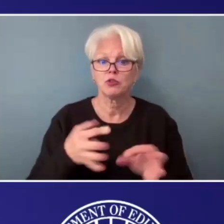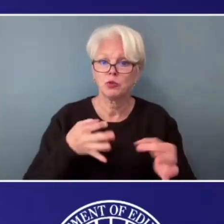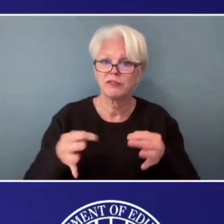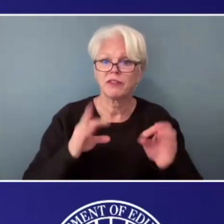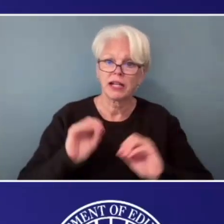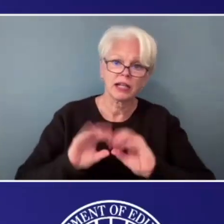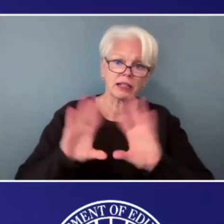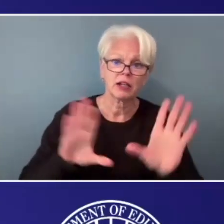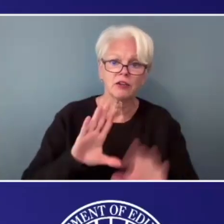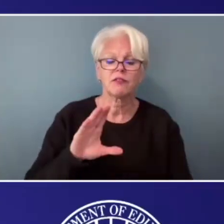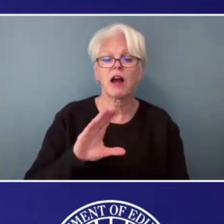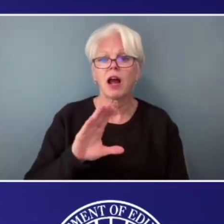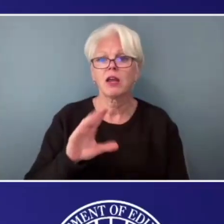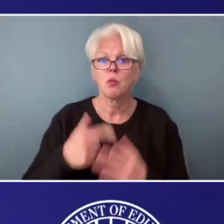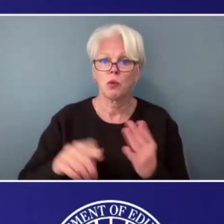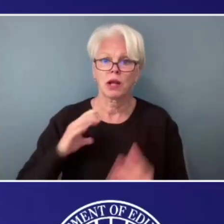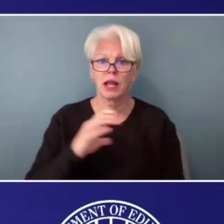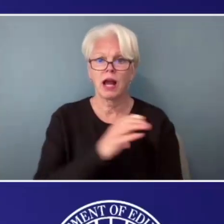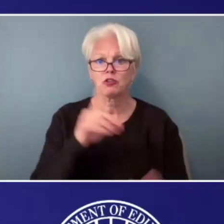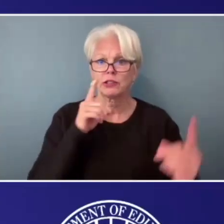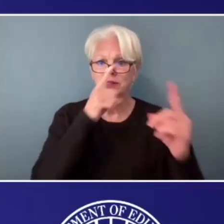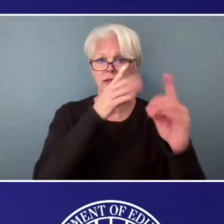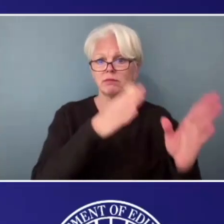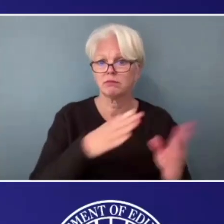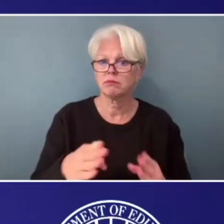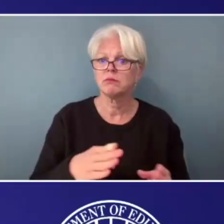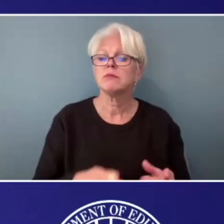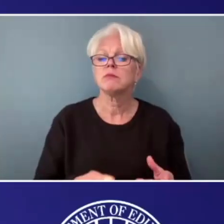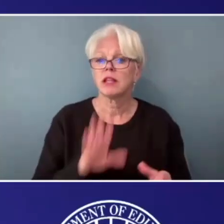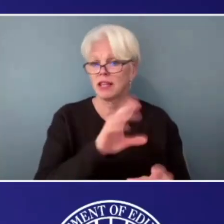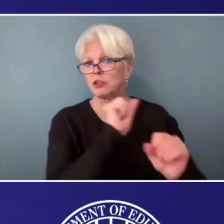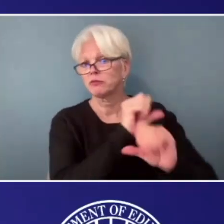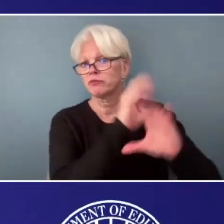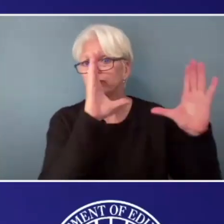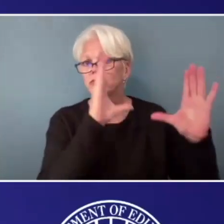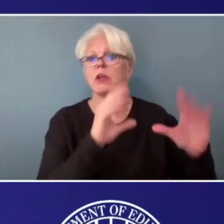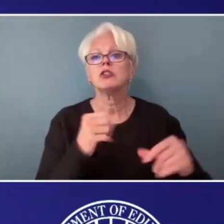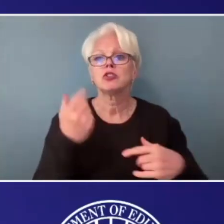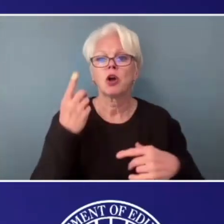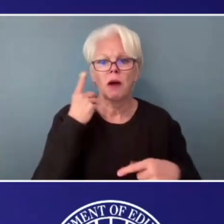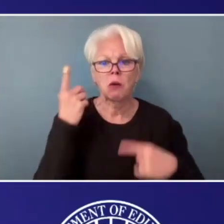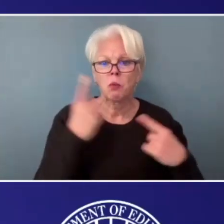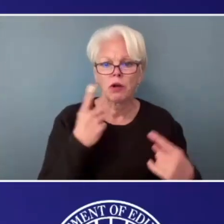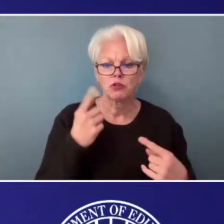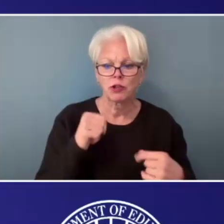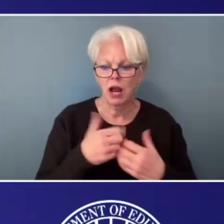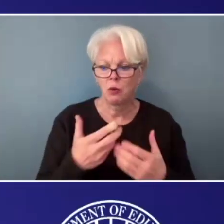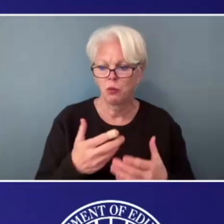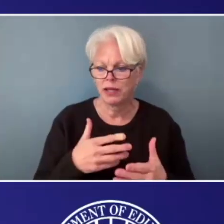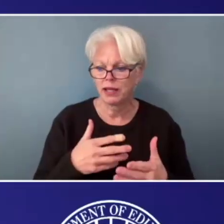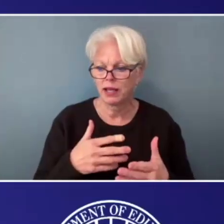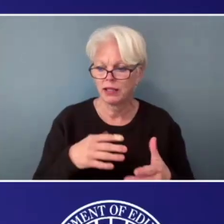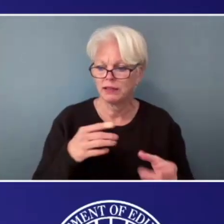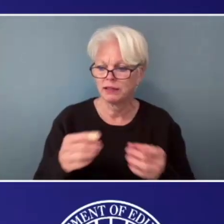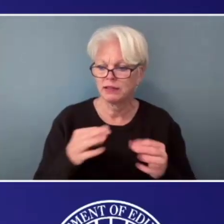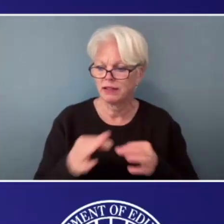And I'm wondering how we're able to define a different program of study, that exact phrase, differently in one